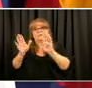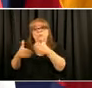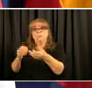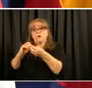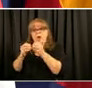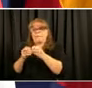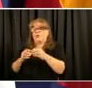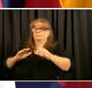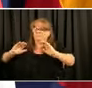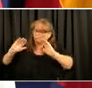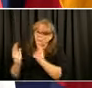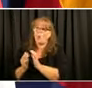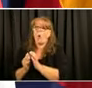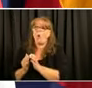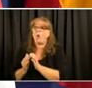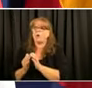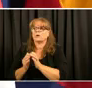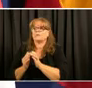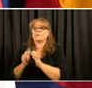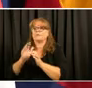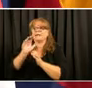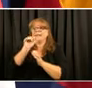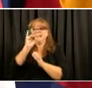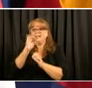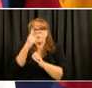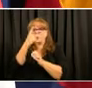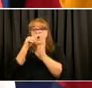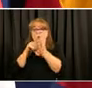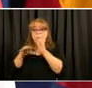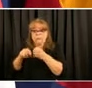students that are exposed is small and that we can effectively do case investigation